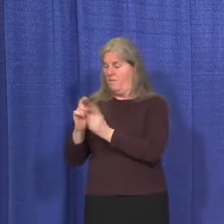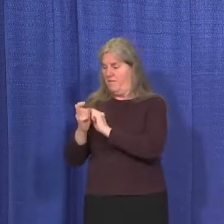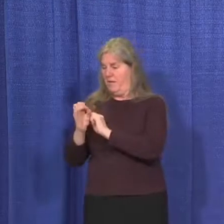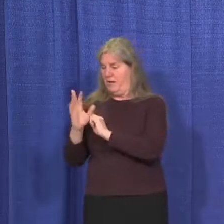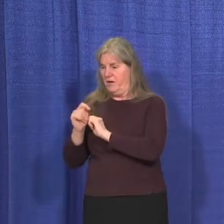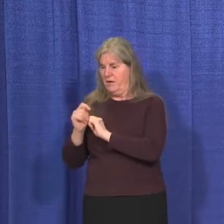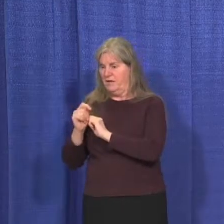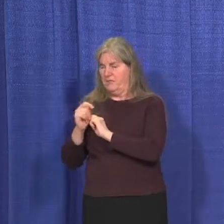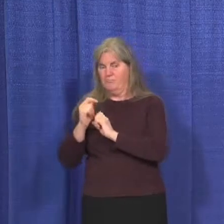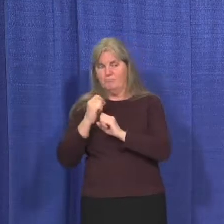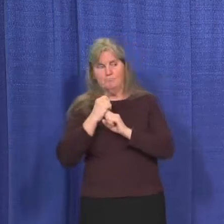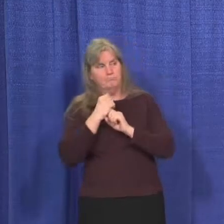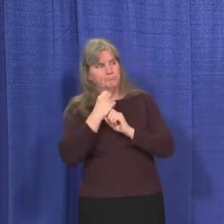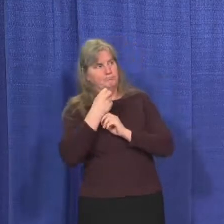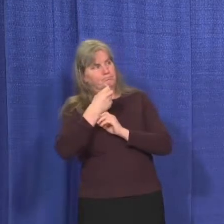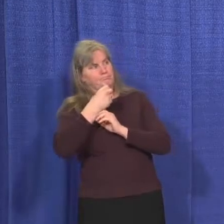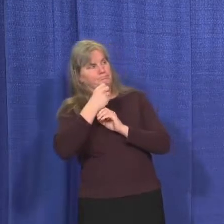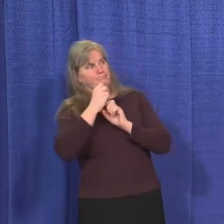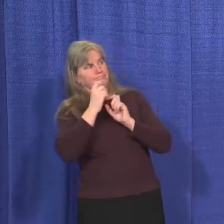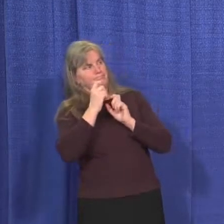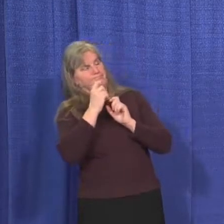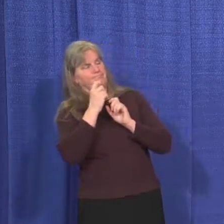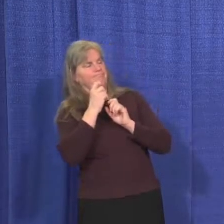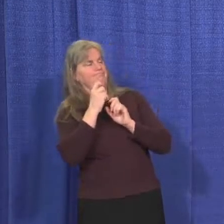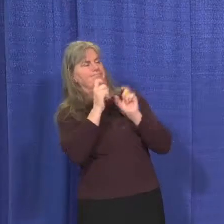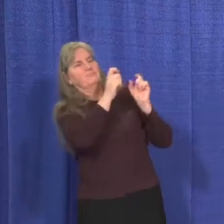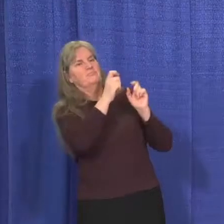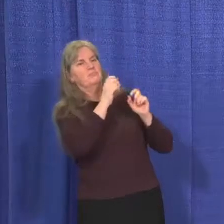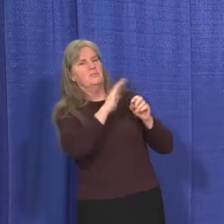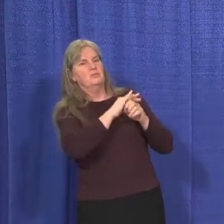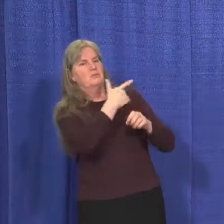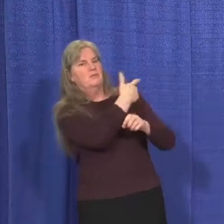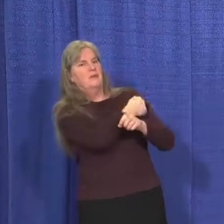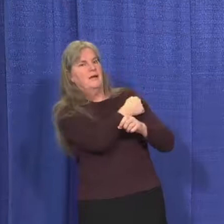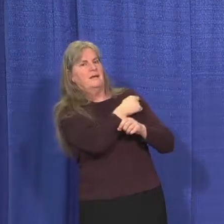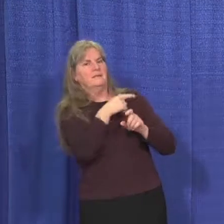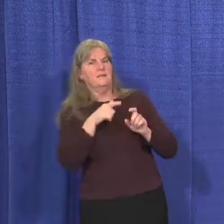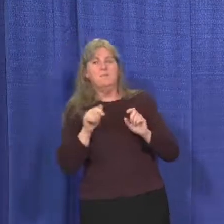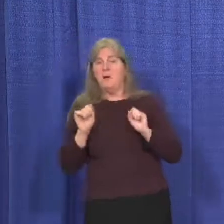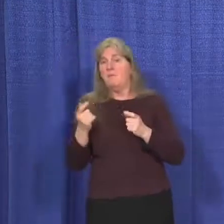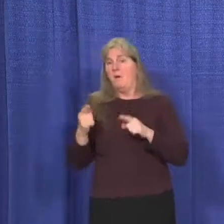variant by marriage, and I think given the global situation that that is quite likely at some